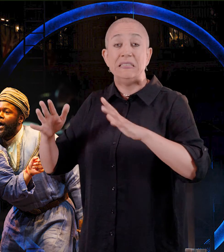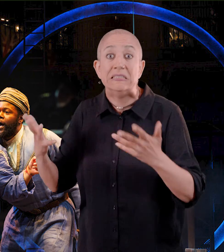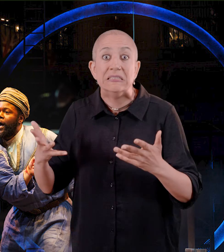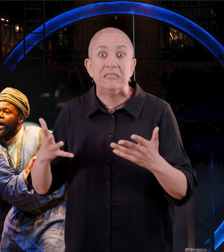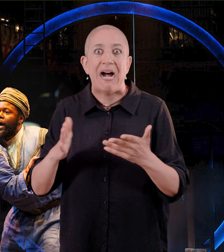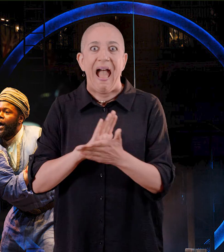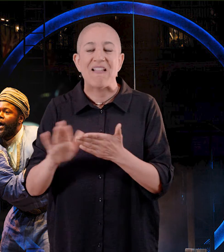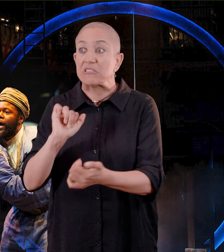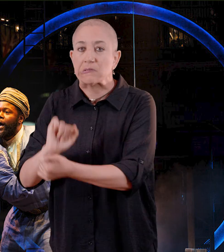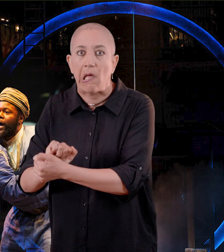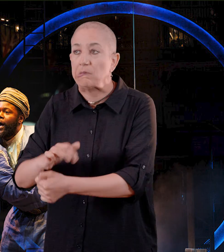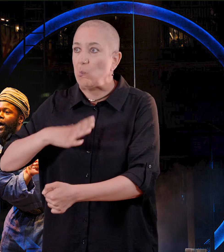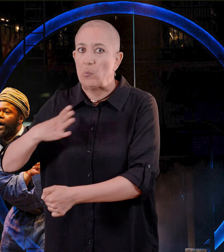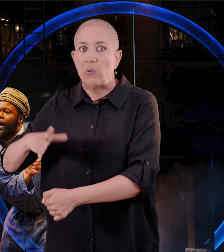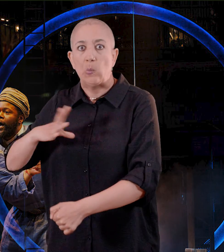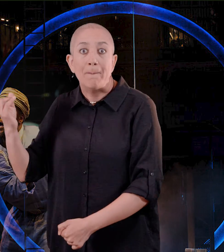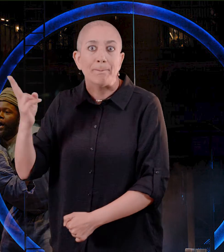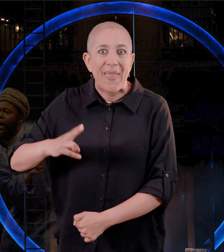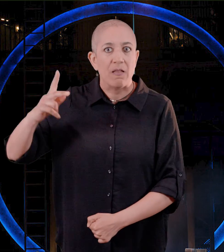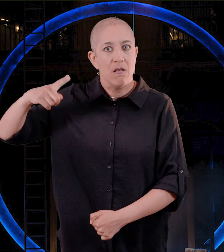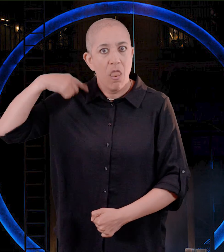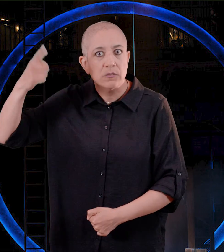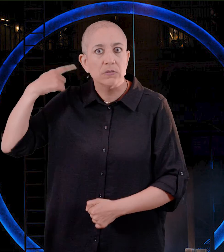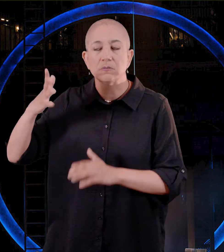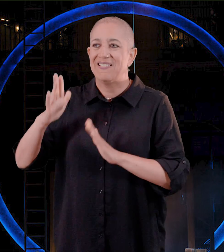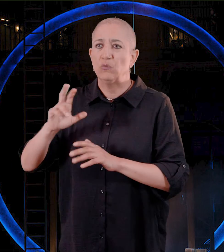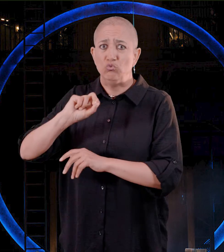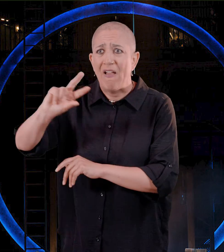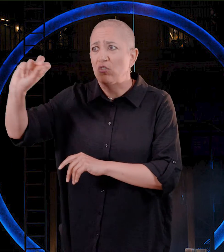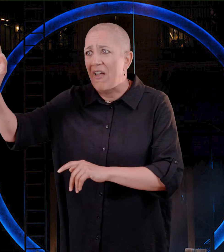trying to get back to London.